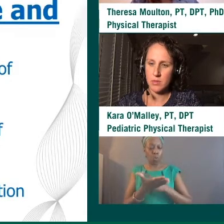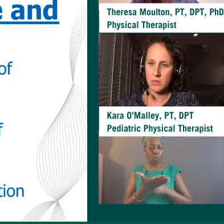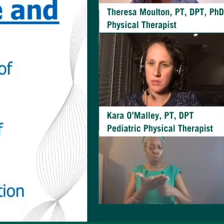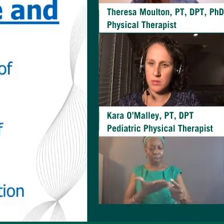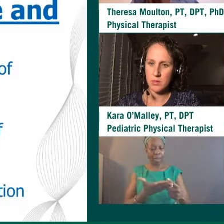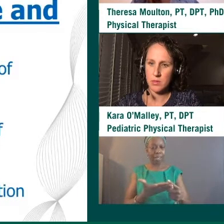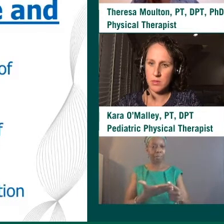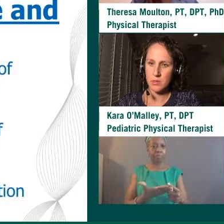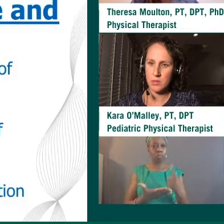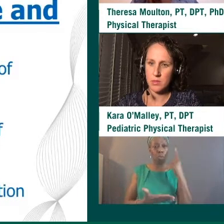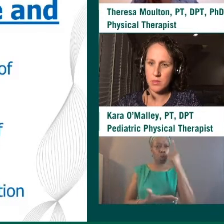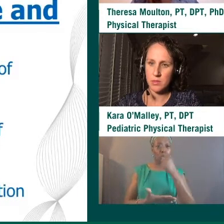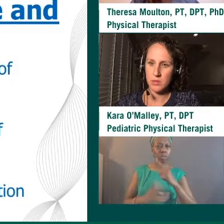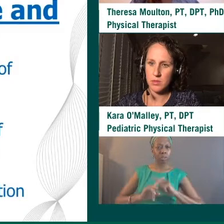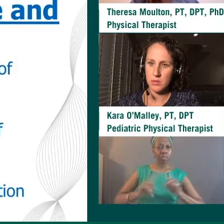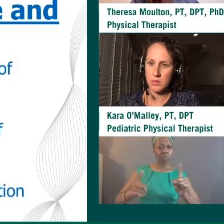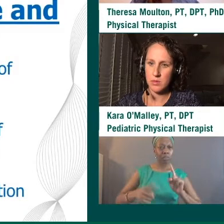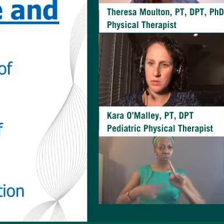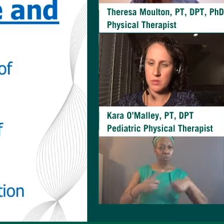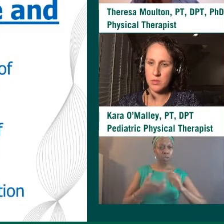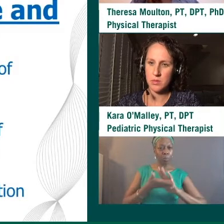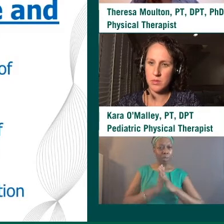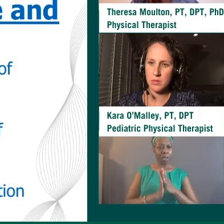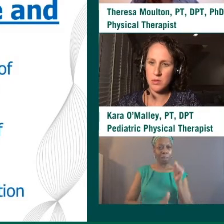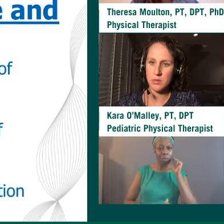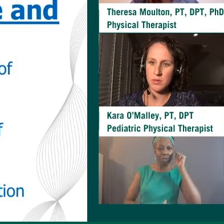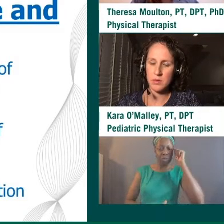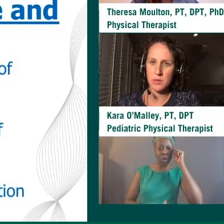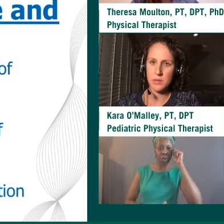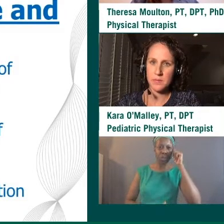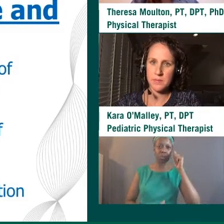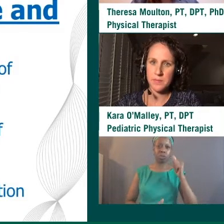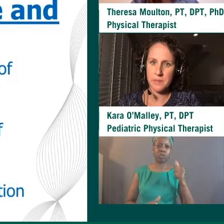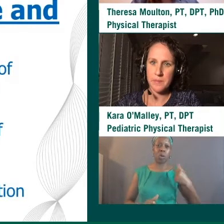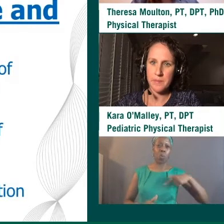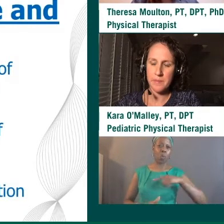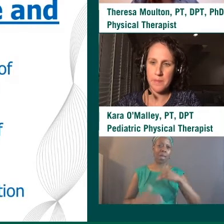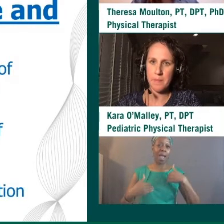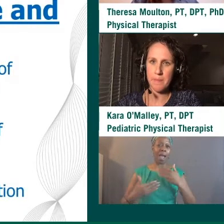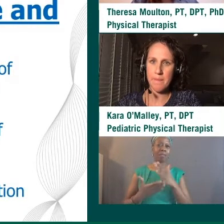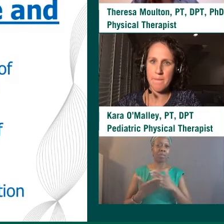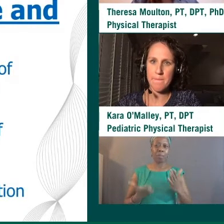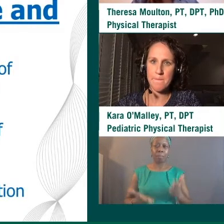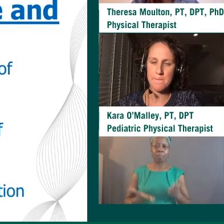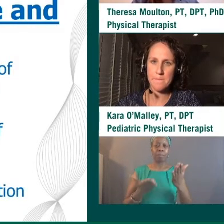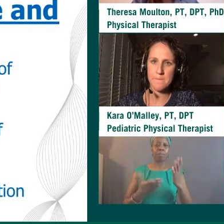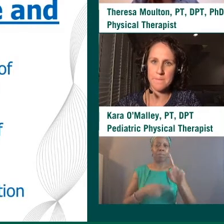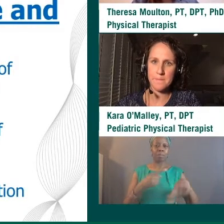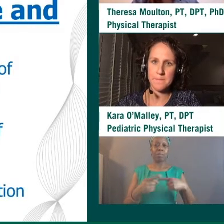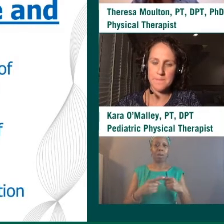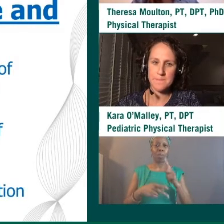as you become an adult. And so we have some guidelines as far as minutes of activity, again, kind of broken down.